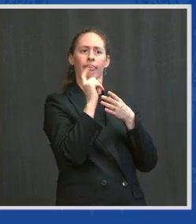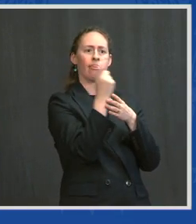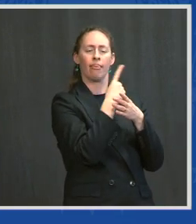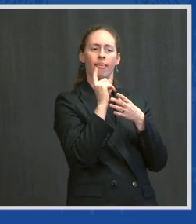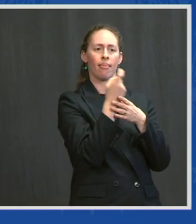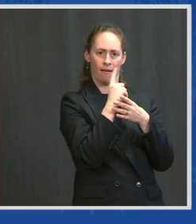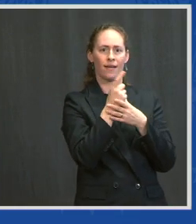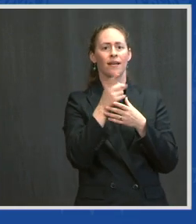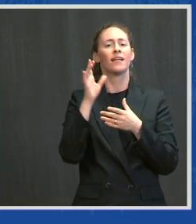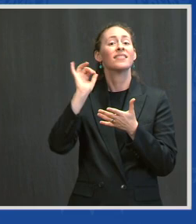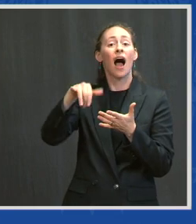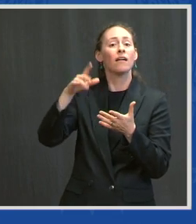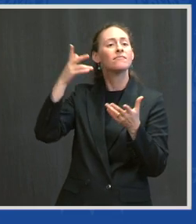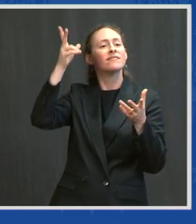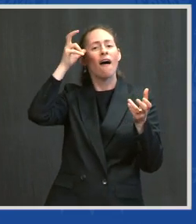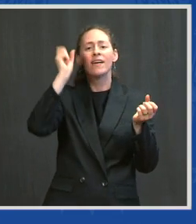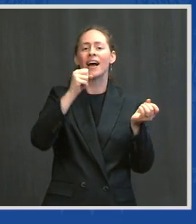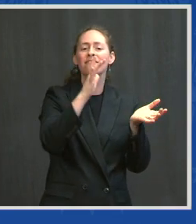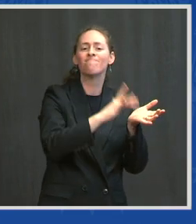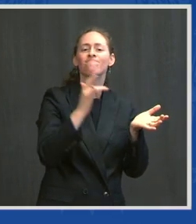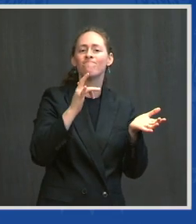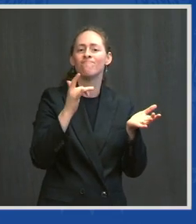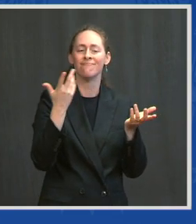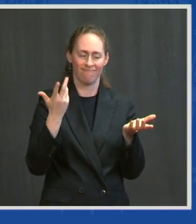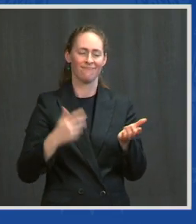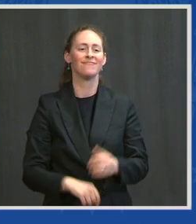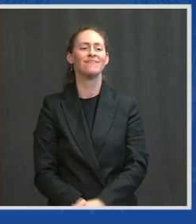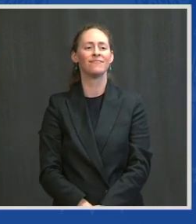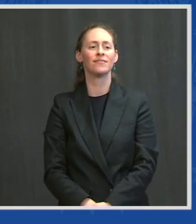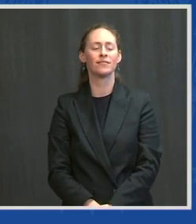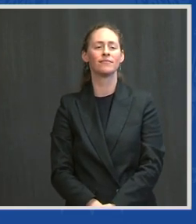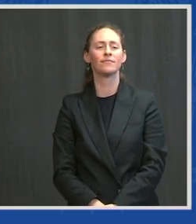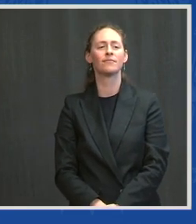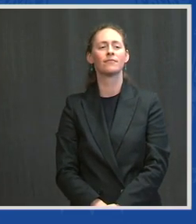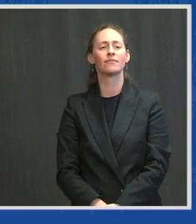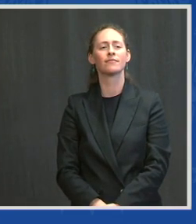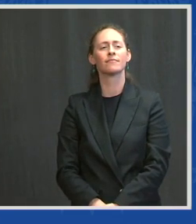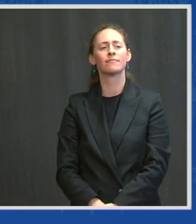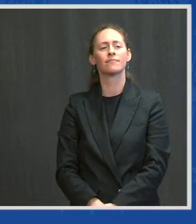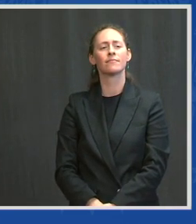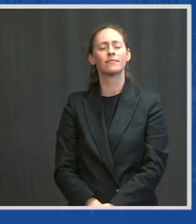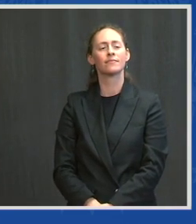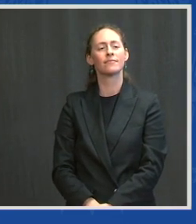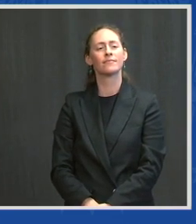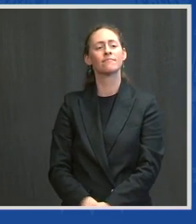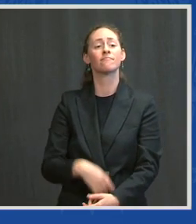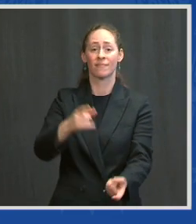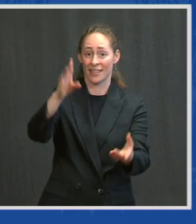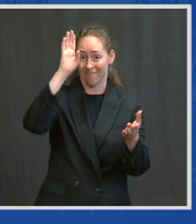who are in tough neighborhoods -- no jobs, more trouble. We know summer job training -- summer jobs, training,